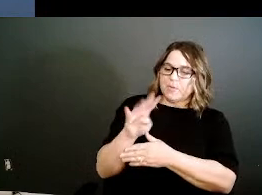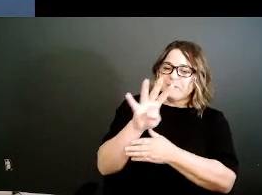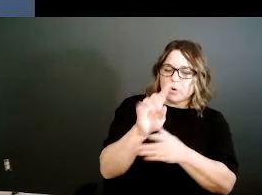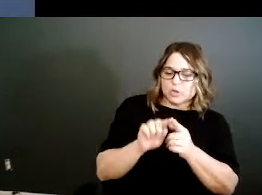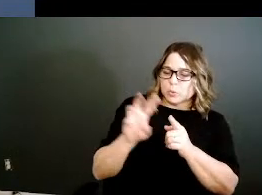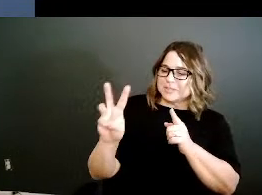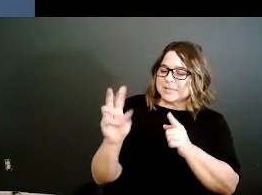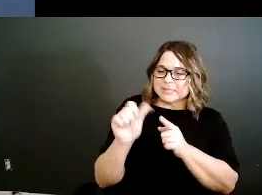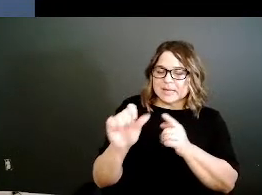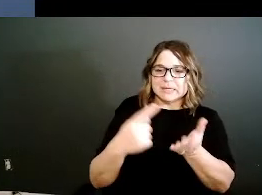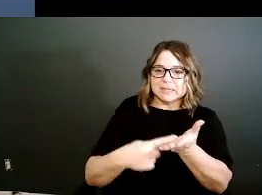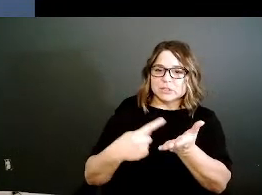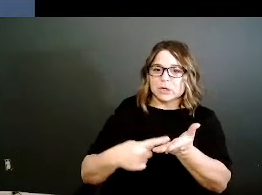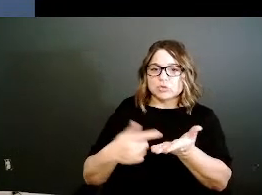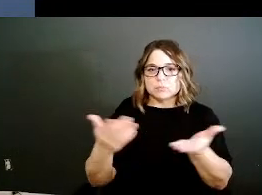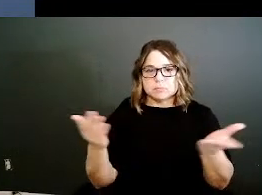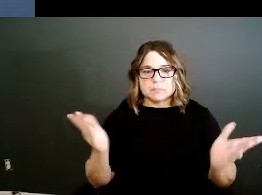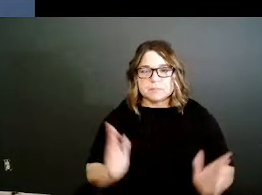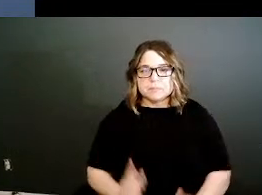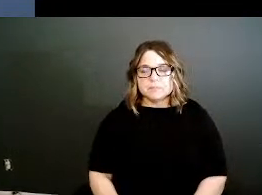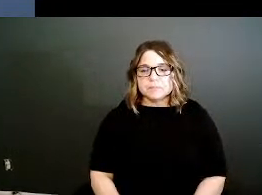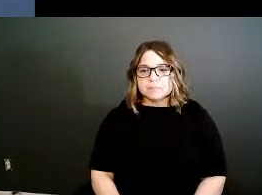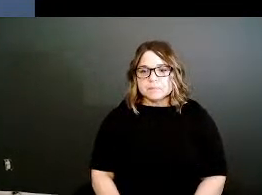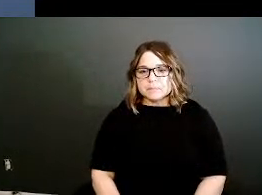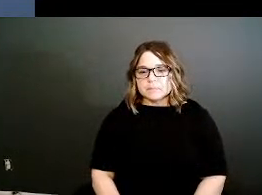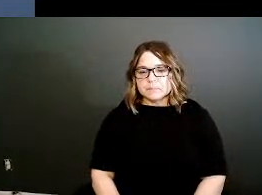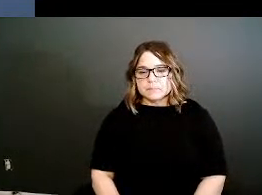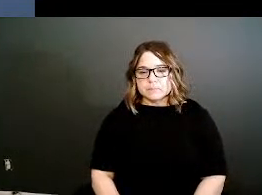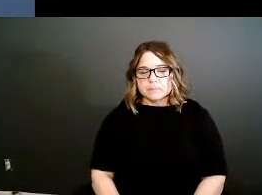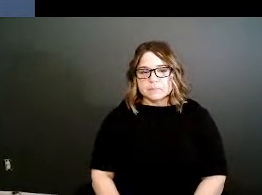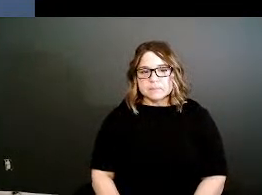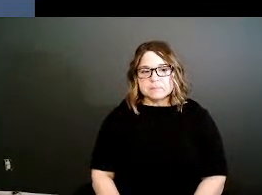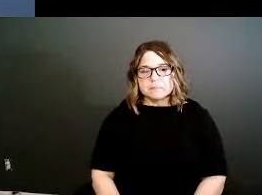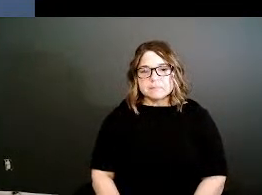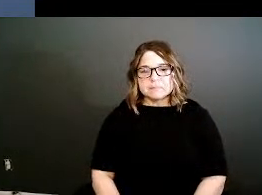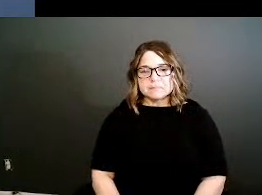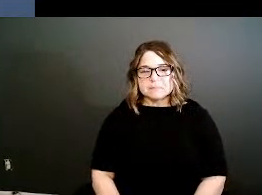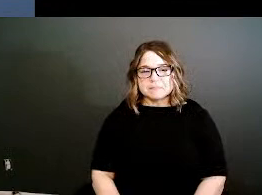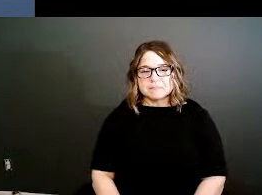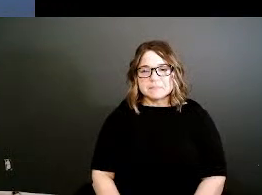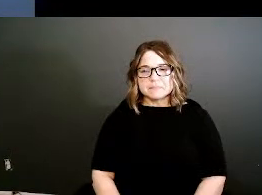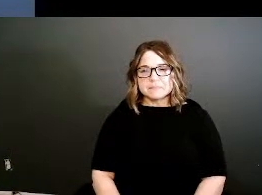≫ Clerk: COUNCIL MEMBER SCHROEDER. ≫ COUNCIL MEMBER SCHROEDER: AYE. ≫ Clerk: COUNCIL MEMBER OSMAN. ≫ COUNCIL MEMBER OSMAN: AYE.